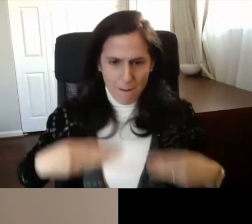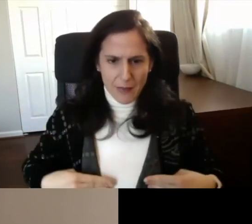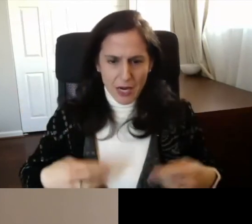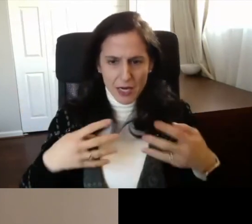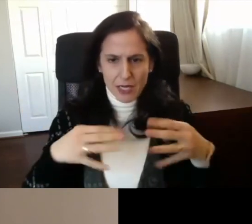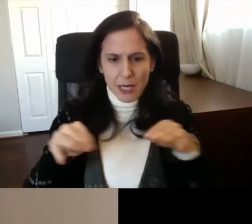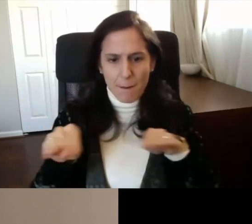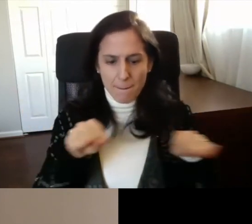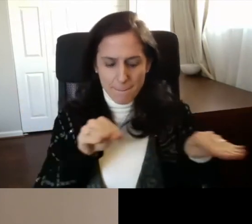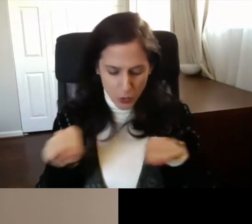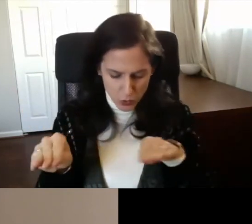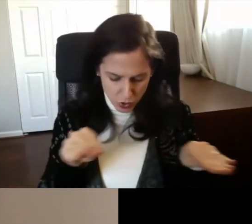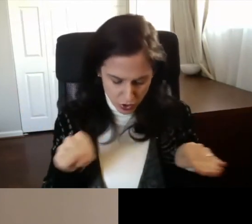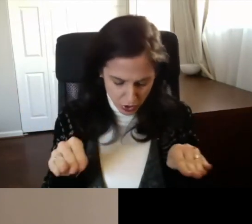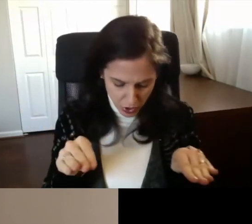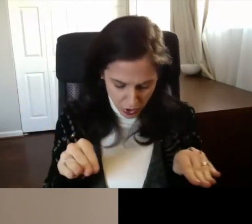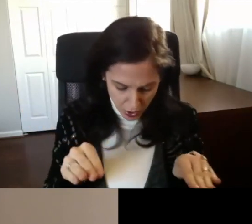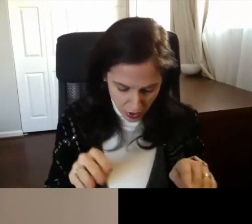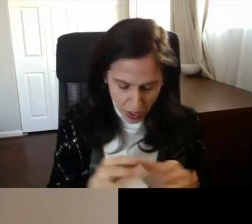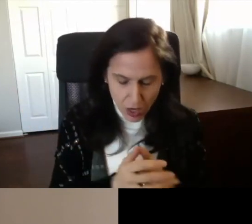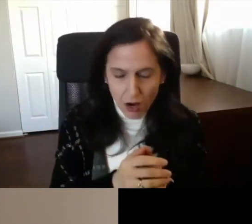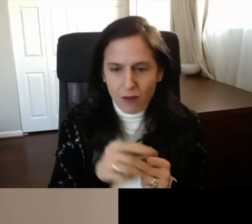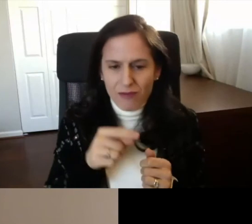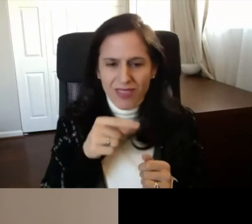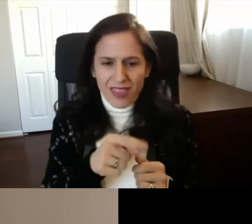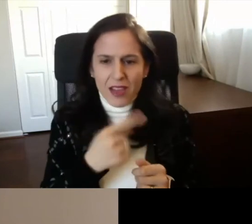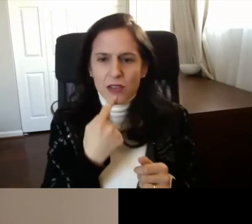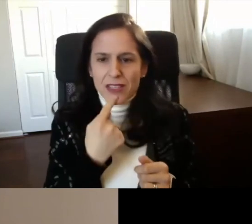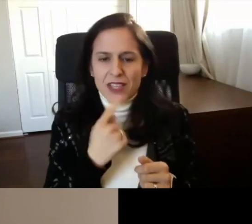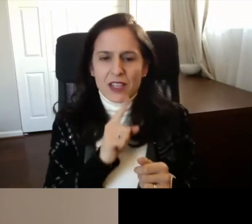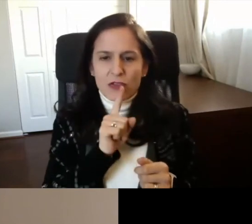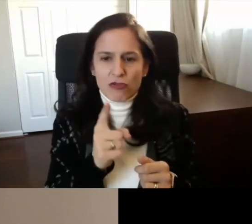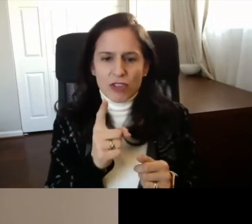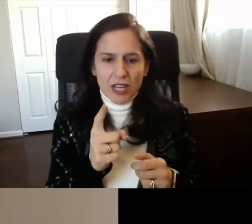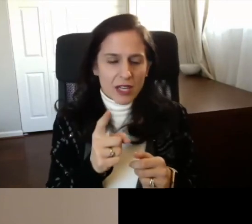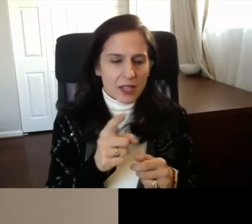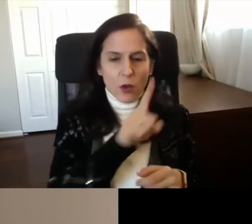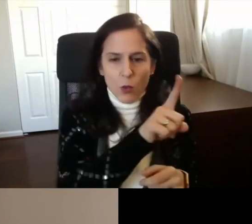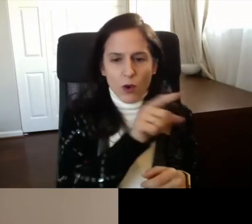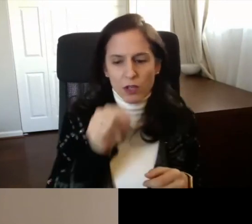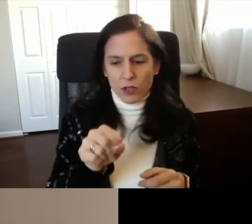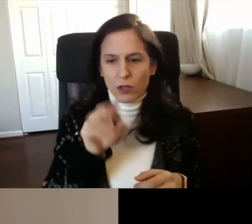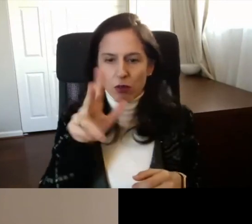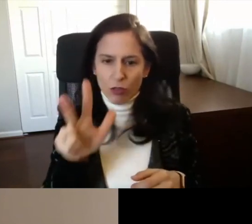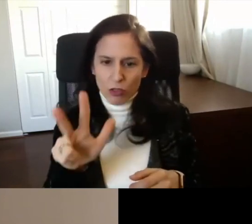you were looking at the biological motion perception with the